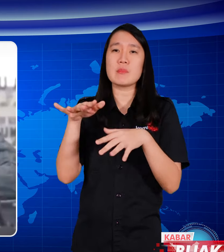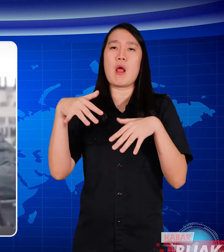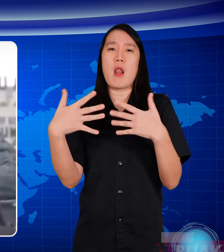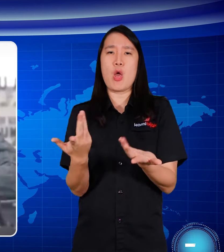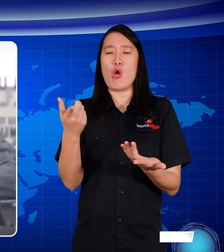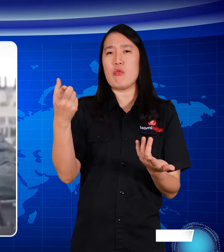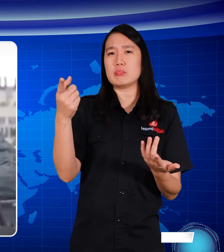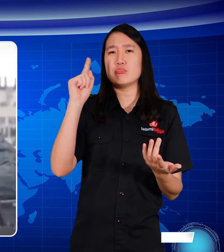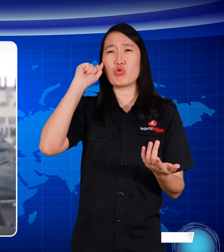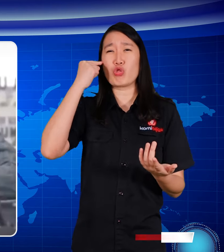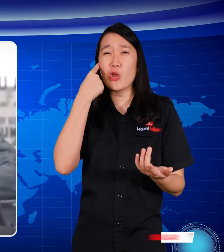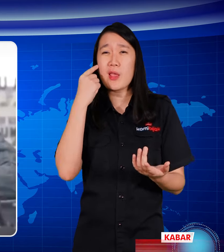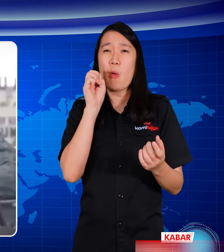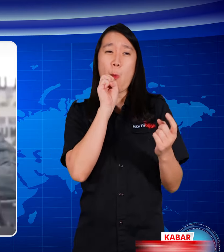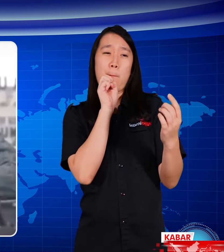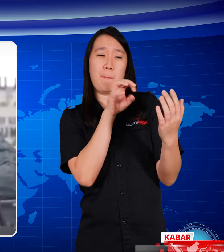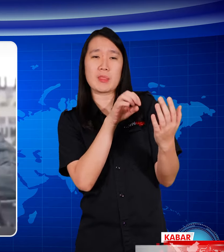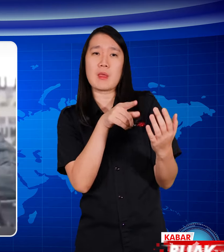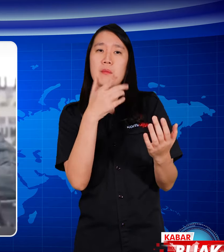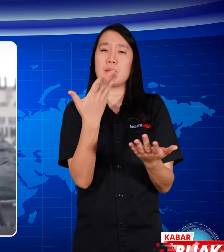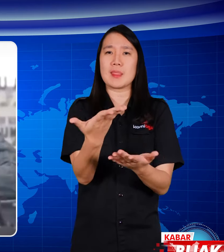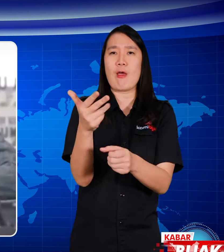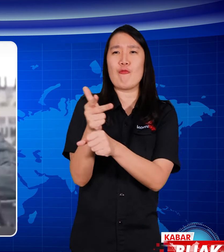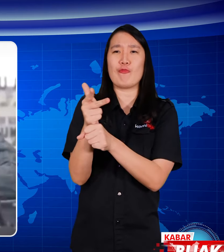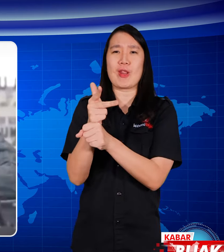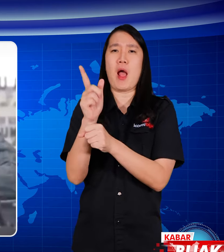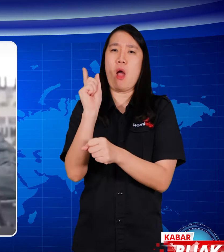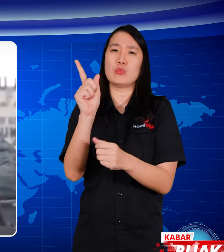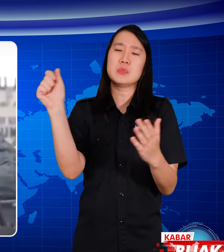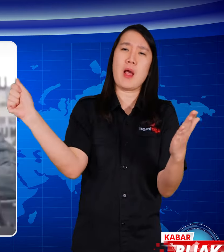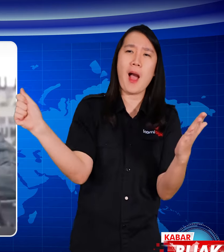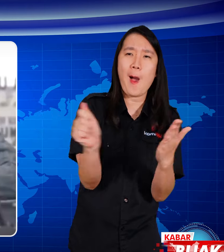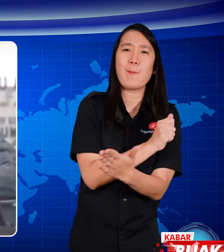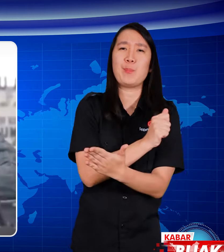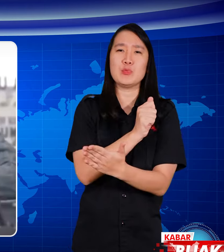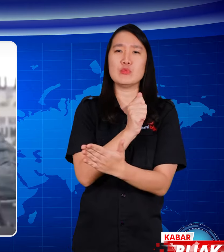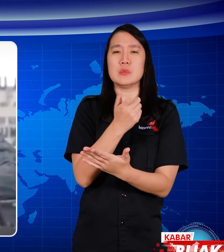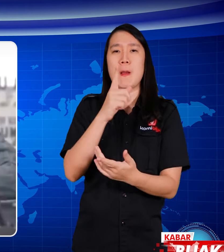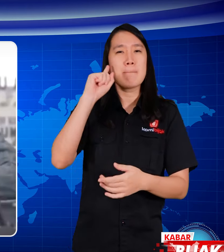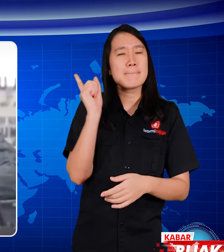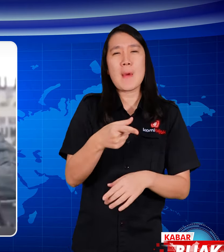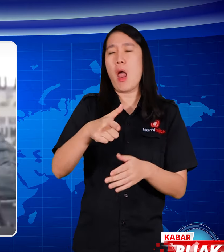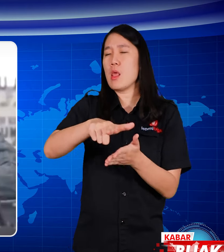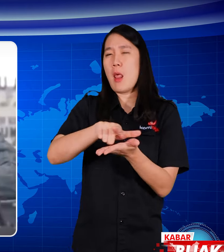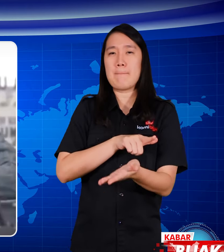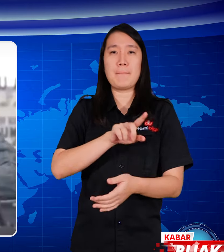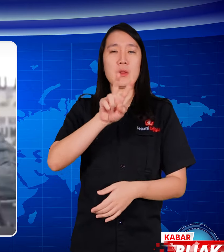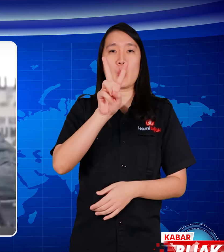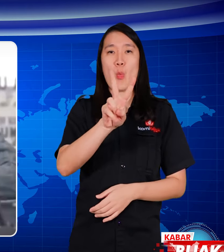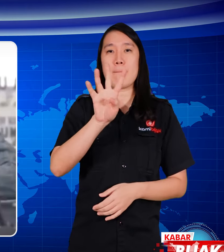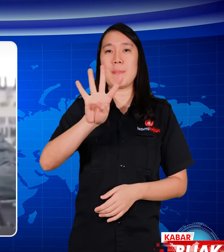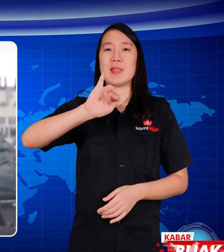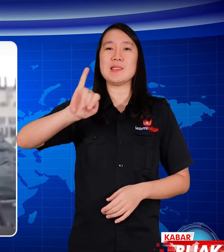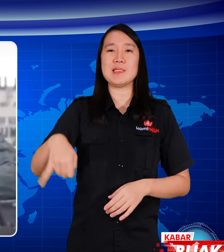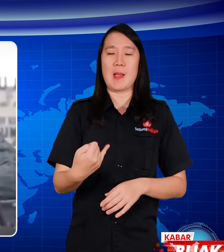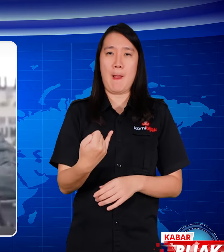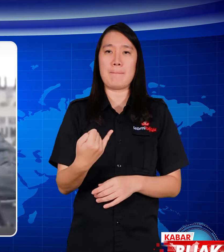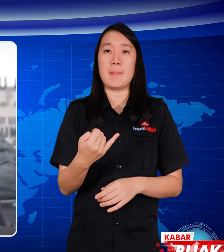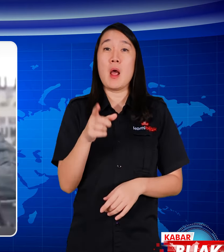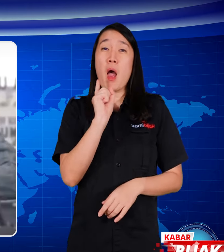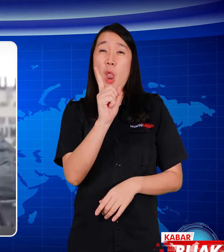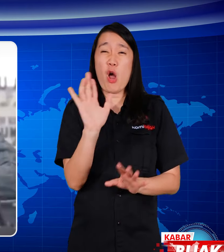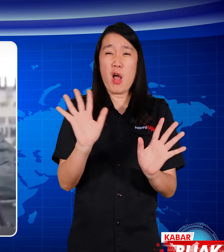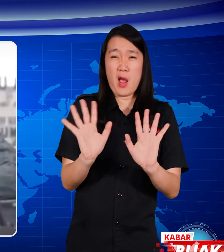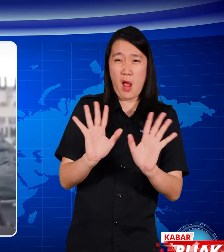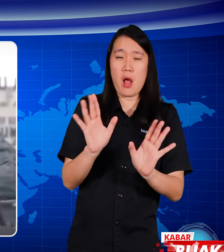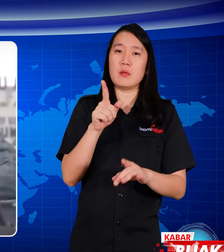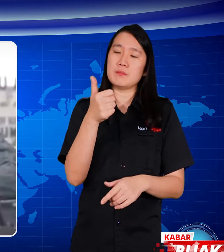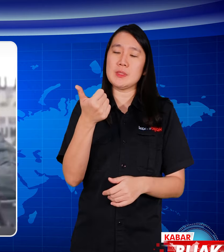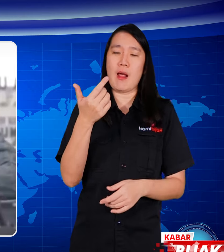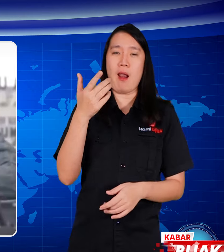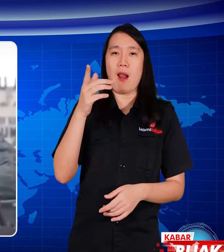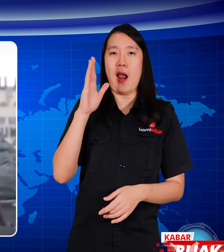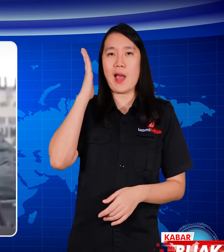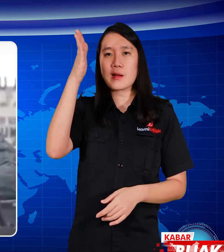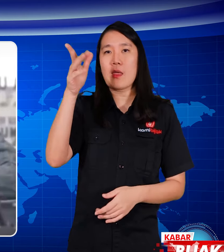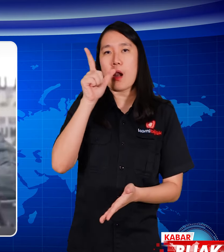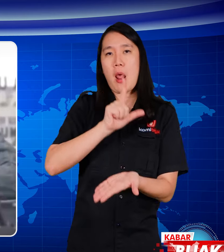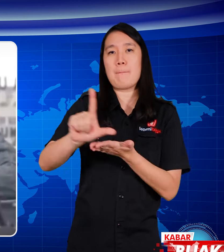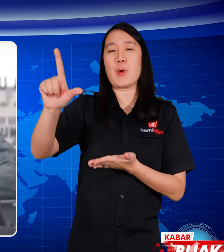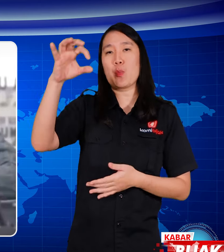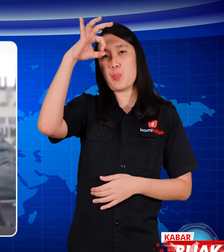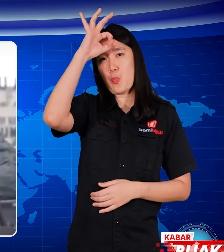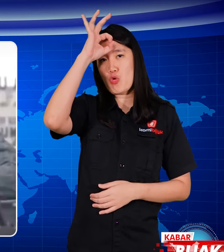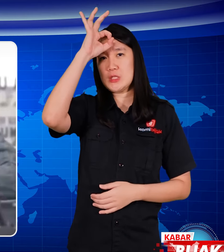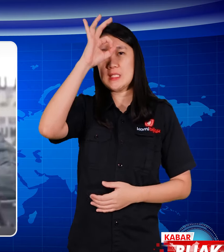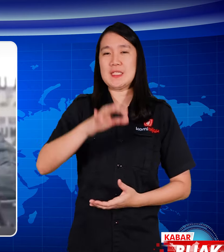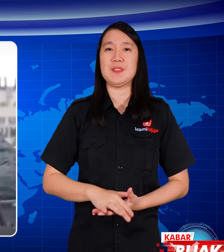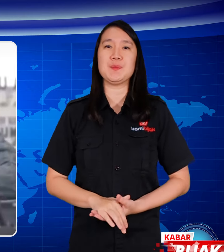then comment asking that the video should be deleted at least 24 hours later and if not, it will be reported to the police.